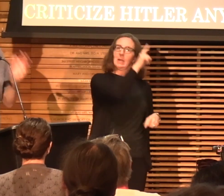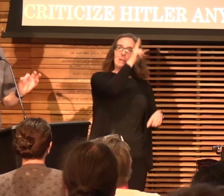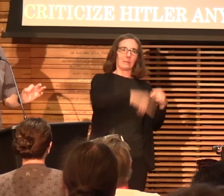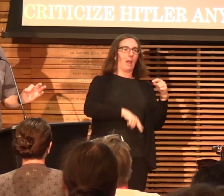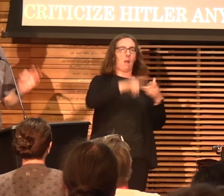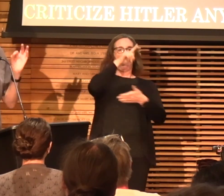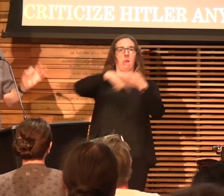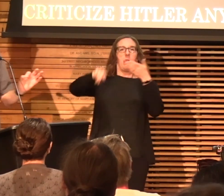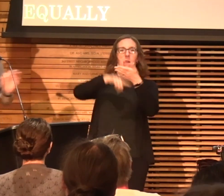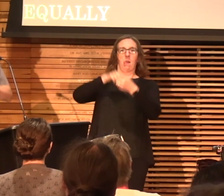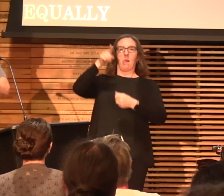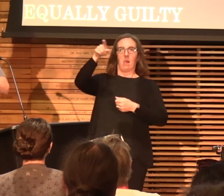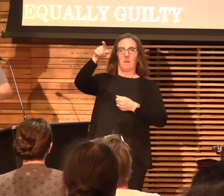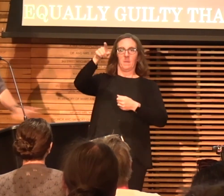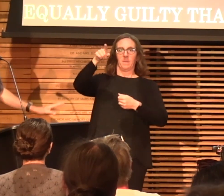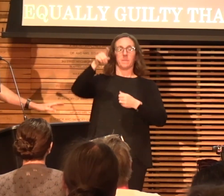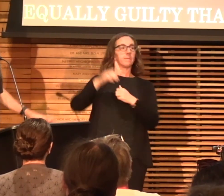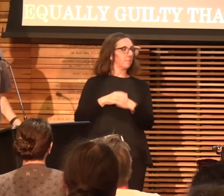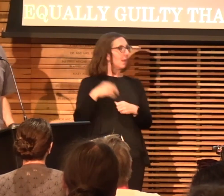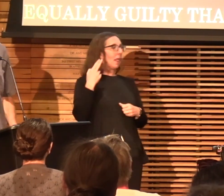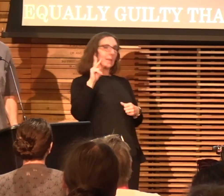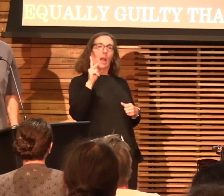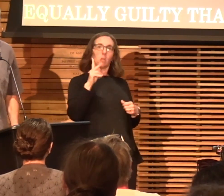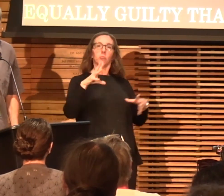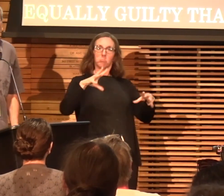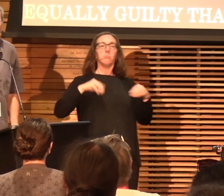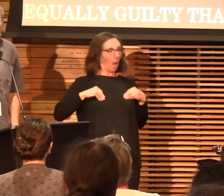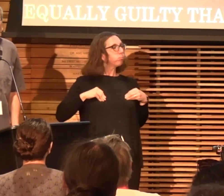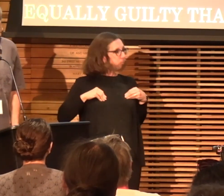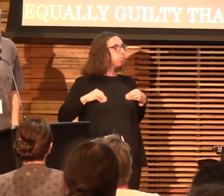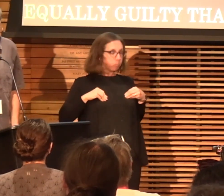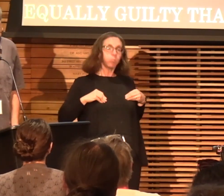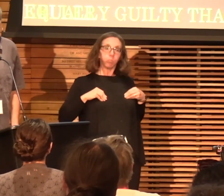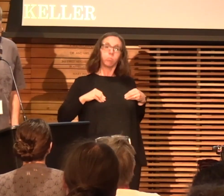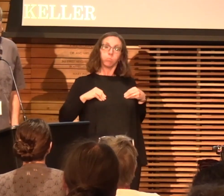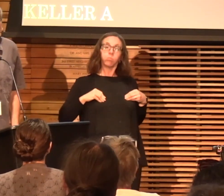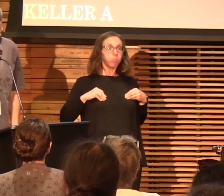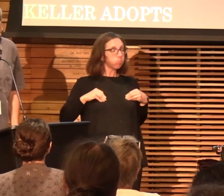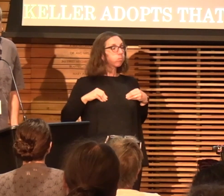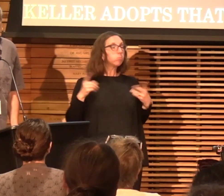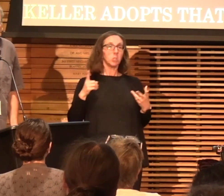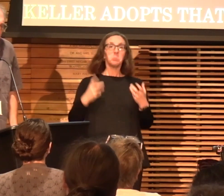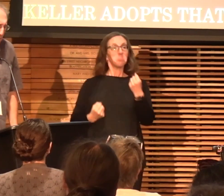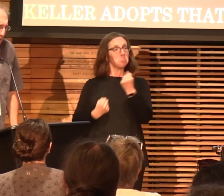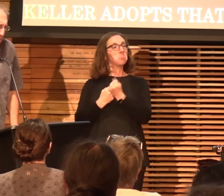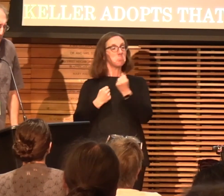Helen Keller adopts that line, lock, stock, and barrel. She's adopting the the Communist Party line.